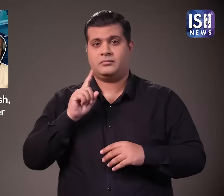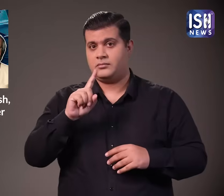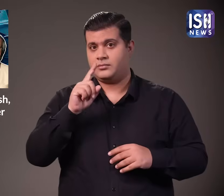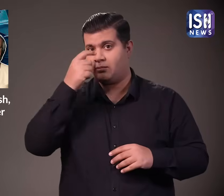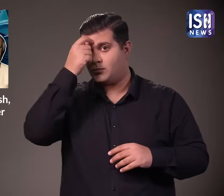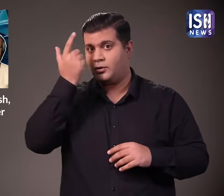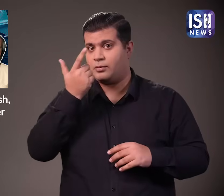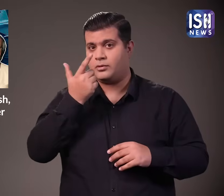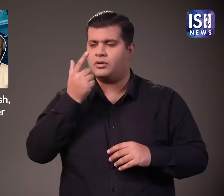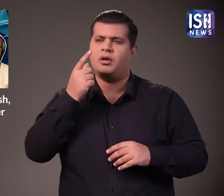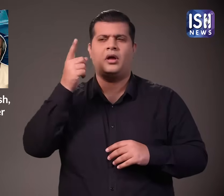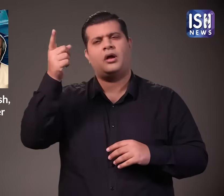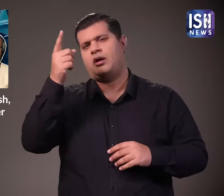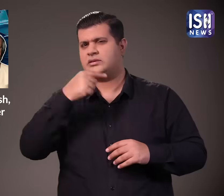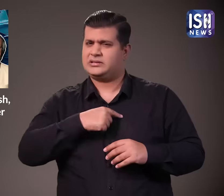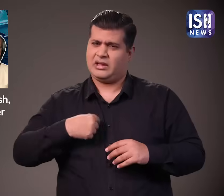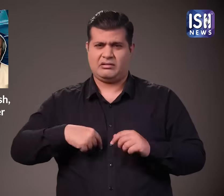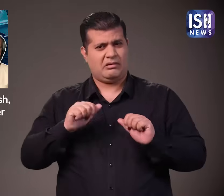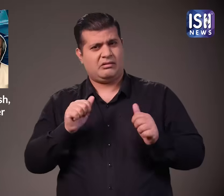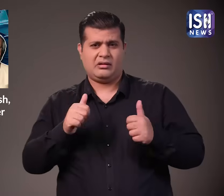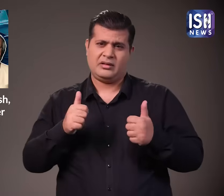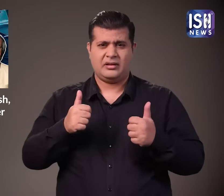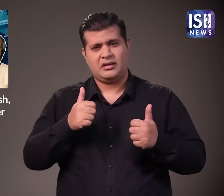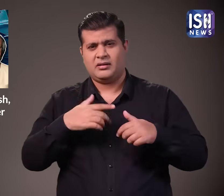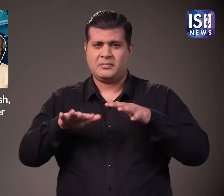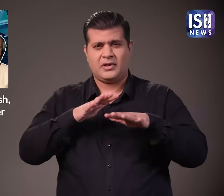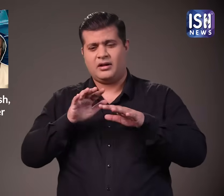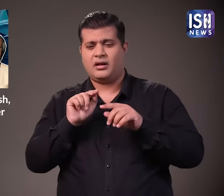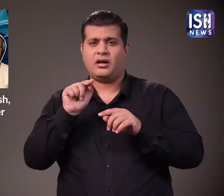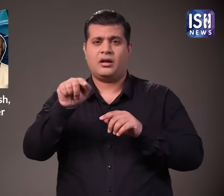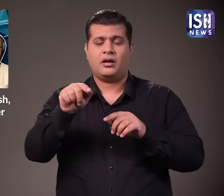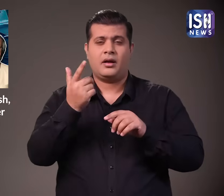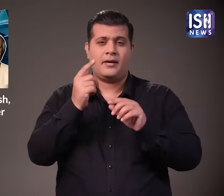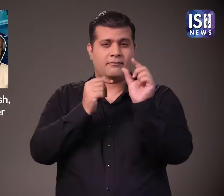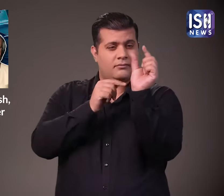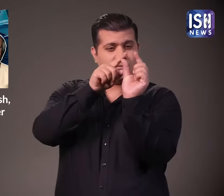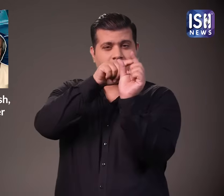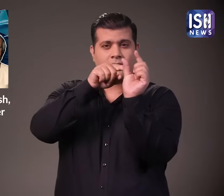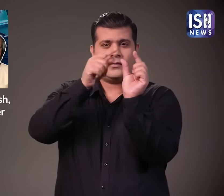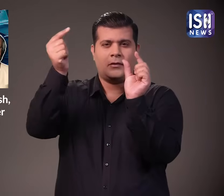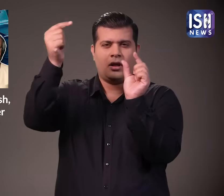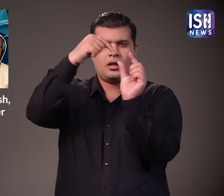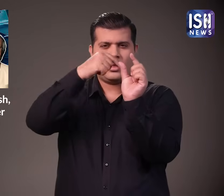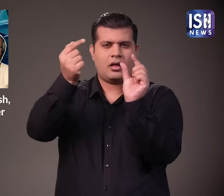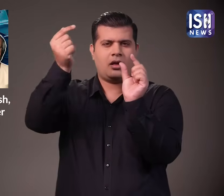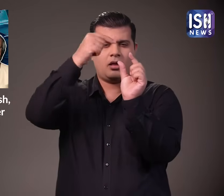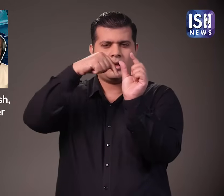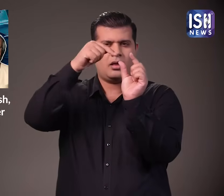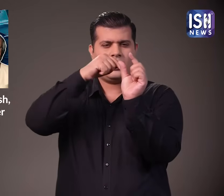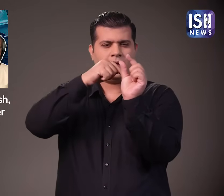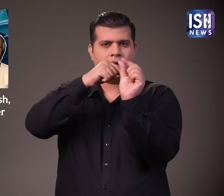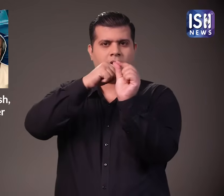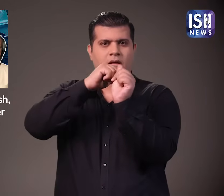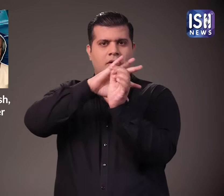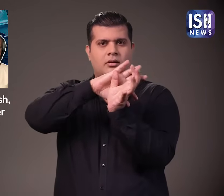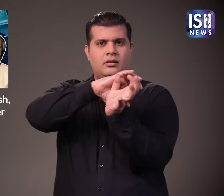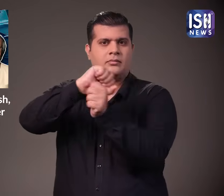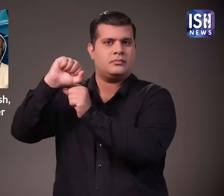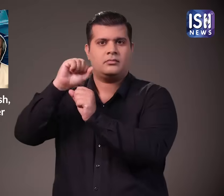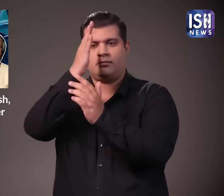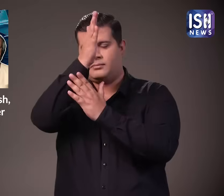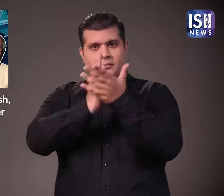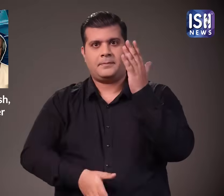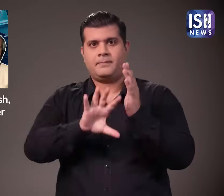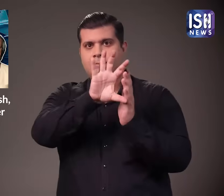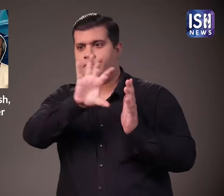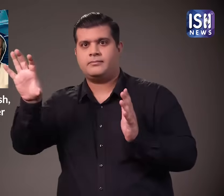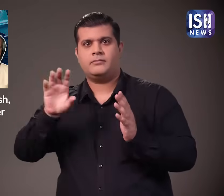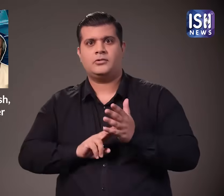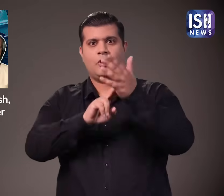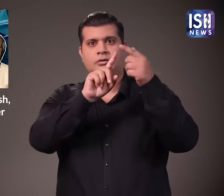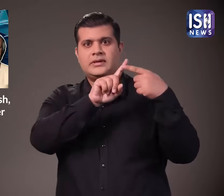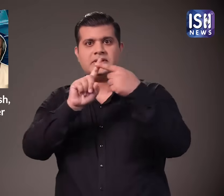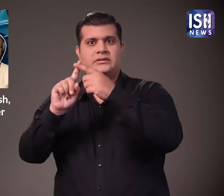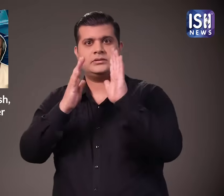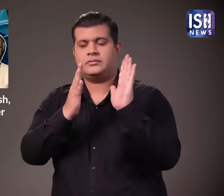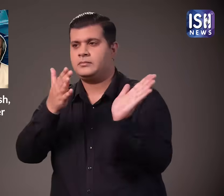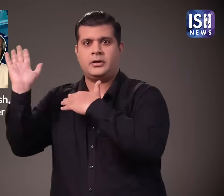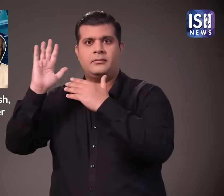This could bring China and Bangladesh closer to Siliguri Corridor, raising concerns about control over it and the Northeast.